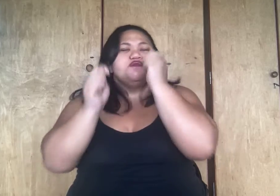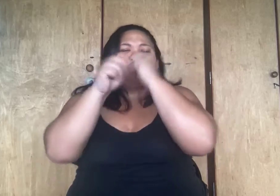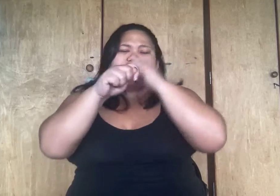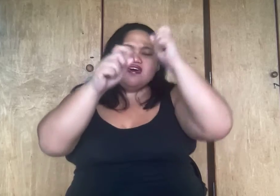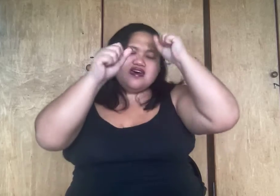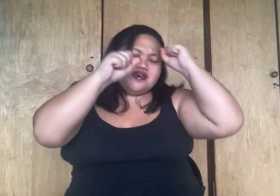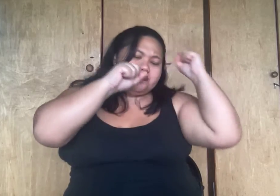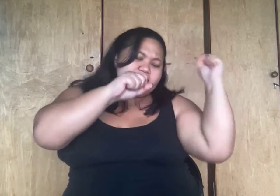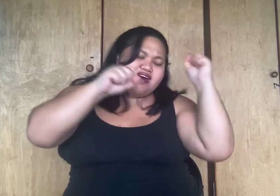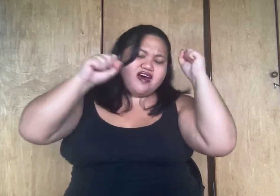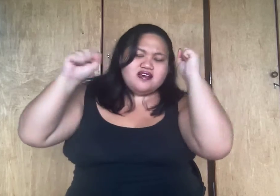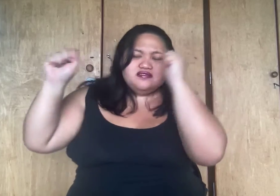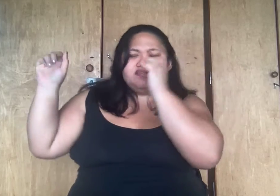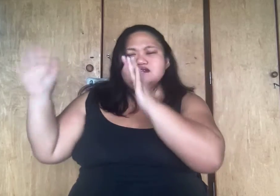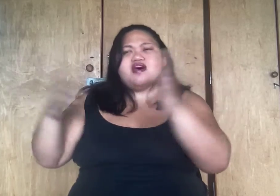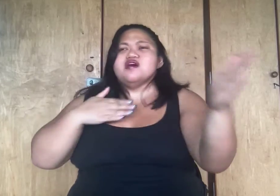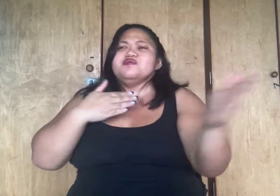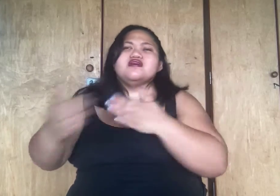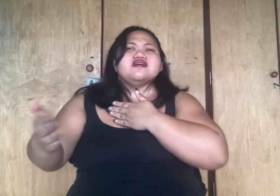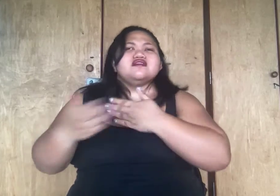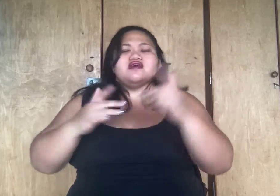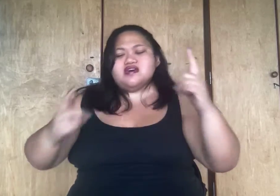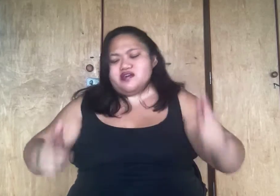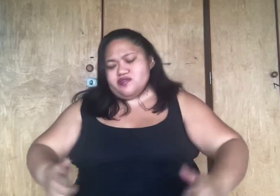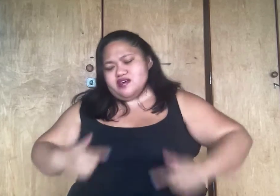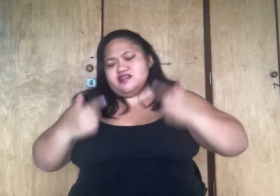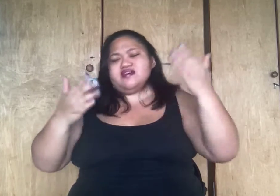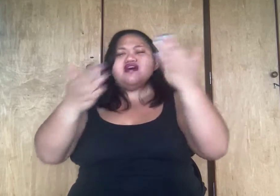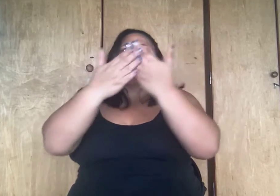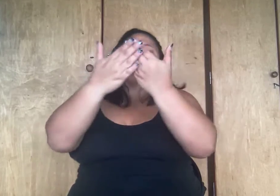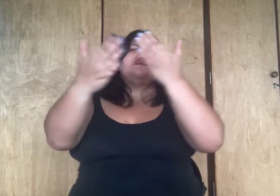... Whatever may pass & whatever lies ... ... before me ...